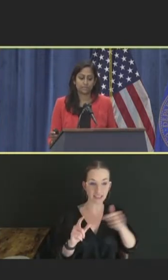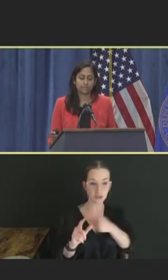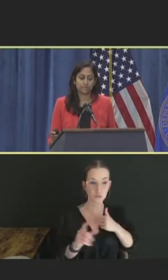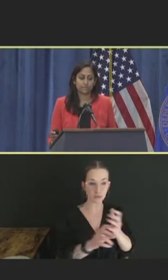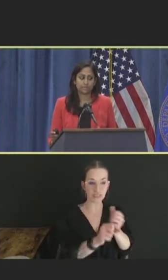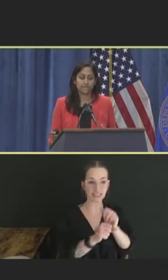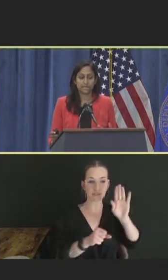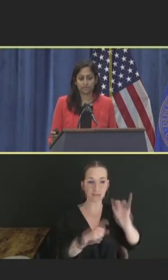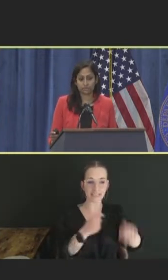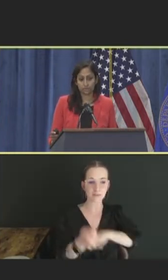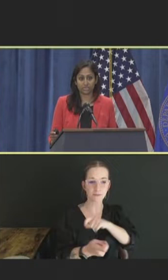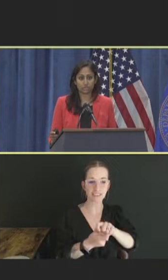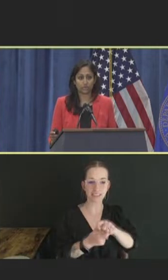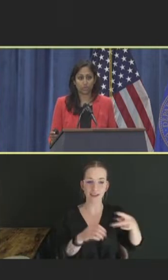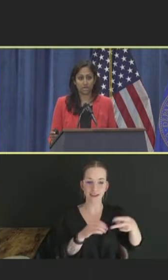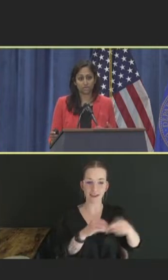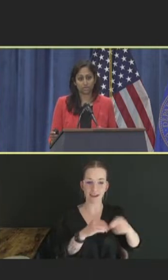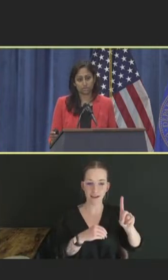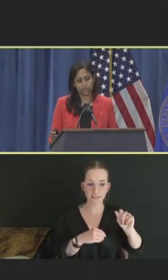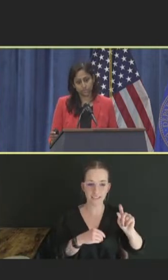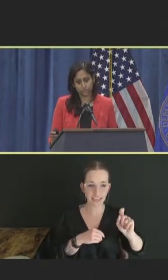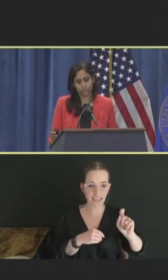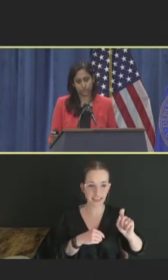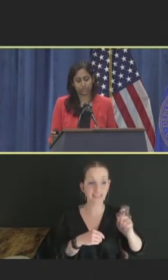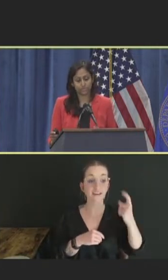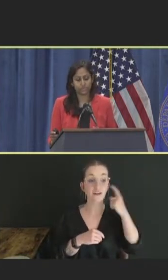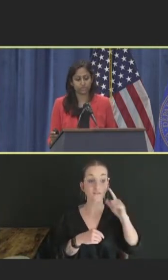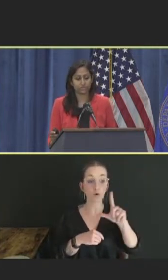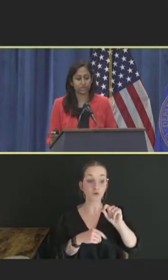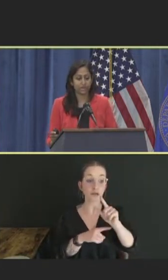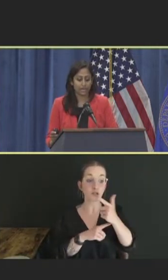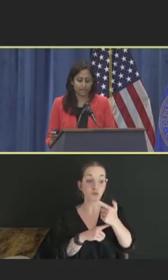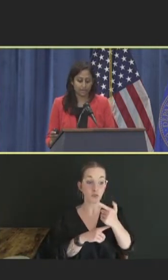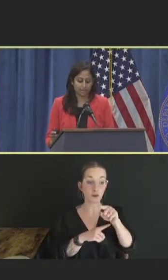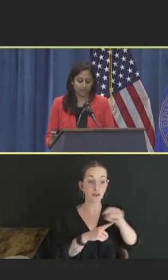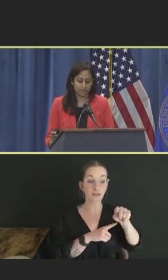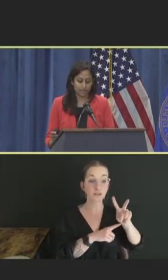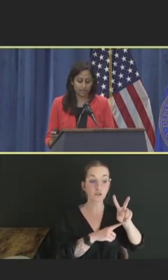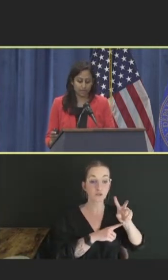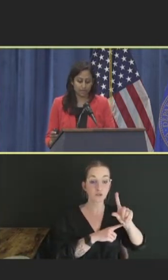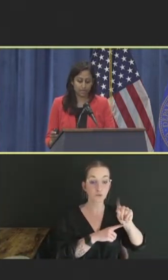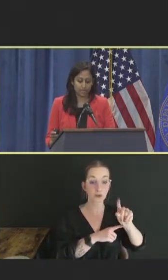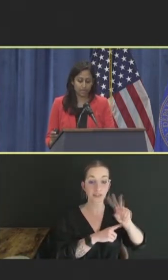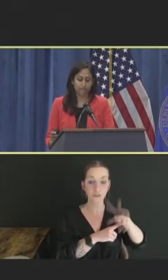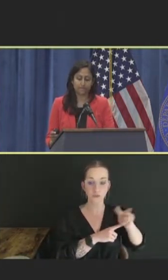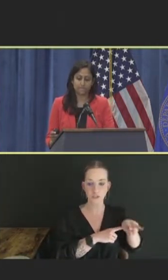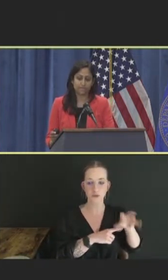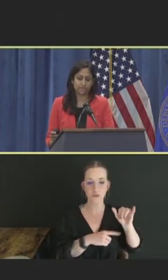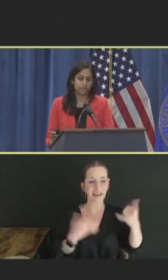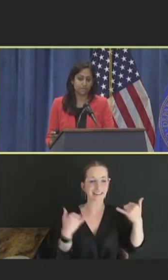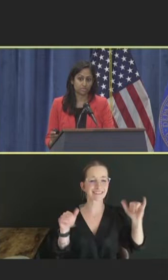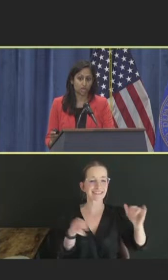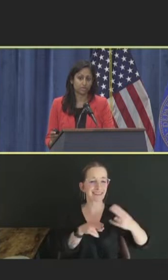the data for 2021 and 2022 are provisional, and a lot of the data that I'll be talking